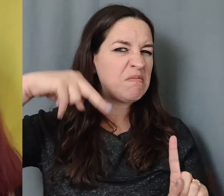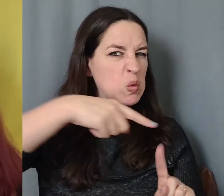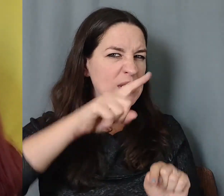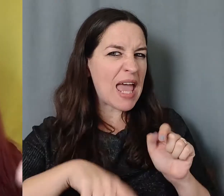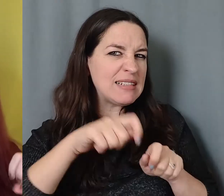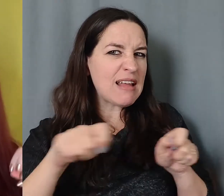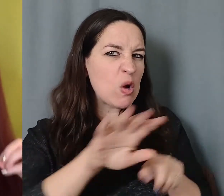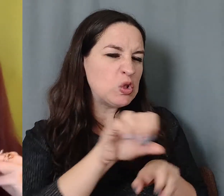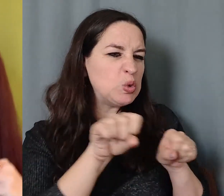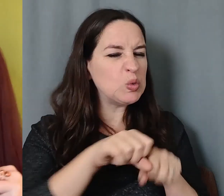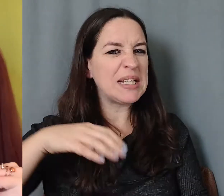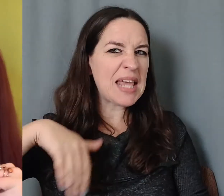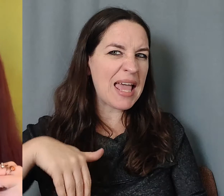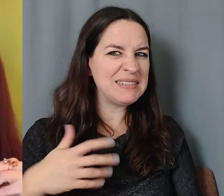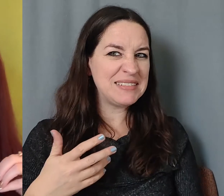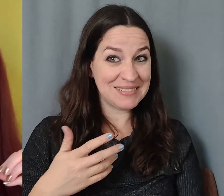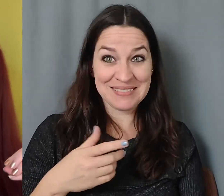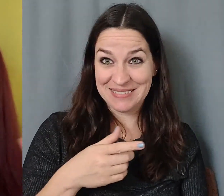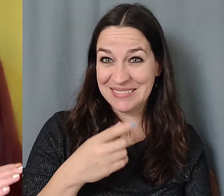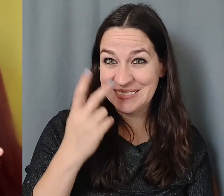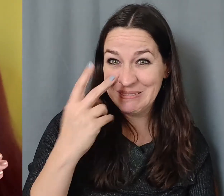where we might find ourselves being kind of nice people that are beginners at things that maybe we're better at. And so having-being a beginner at some things helps